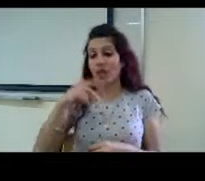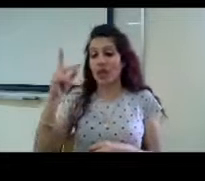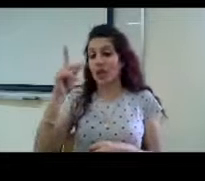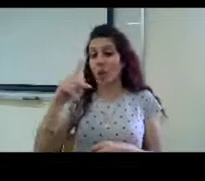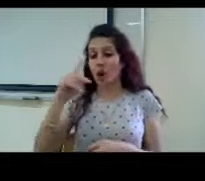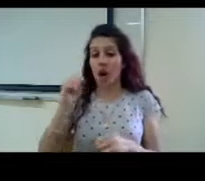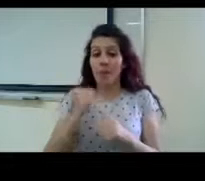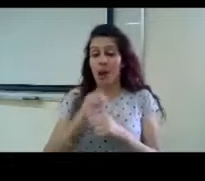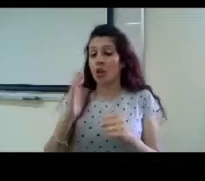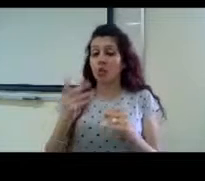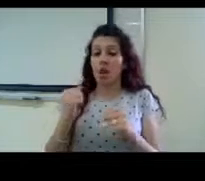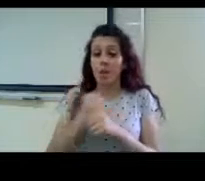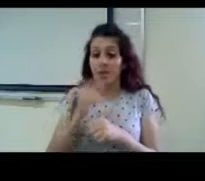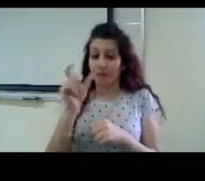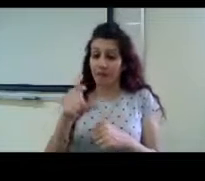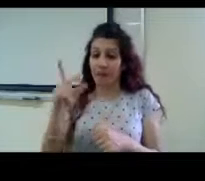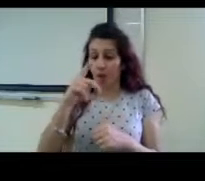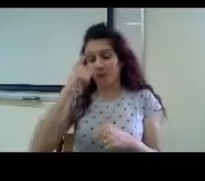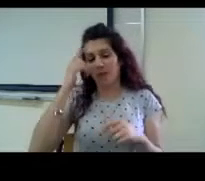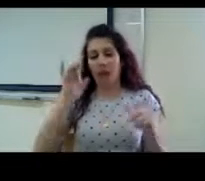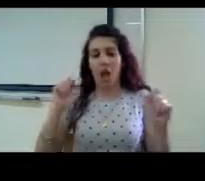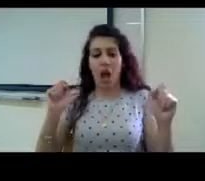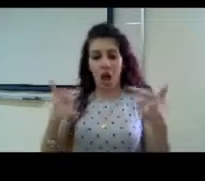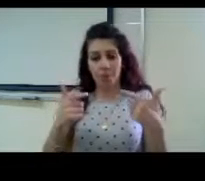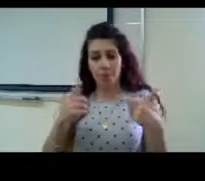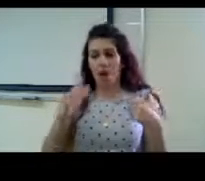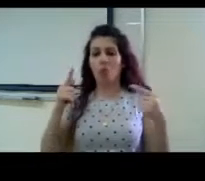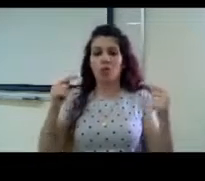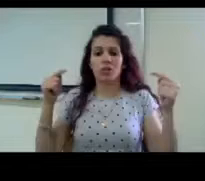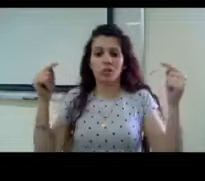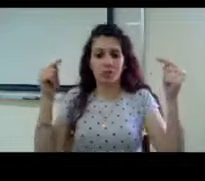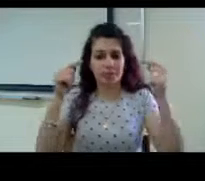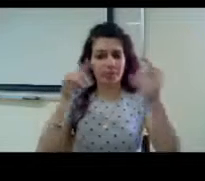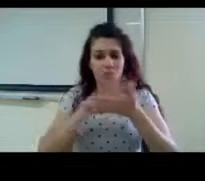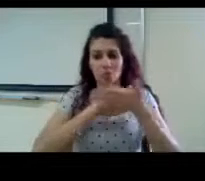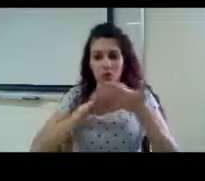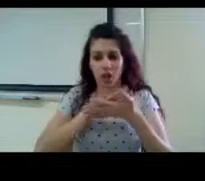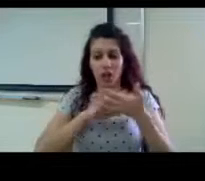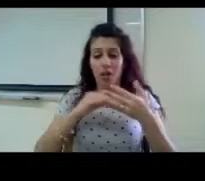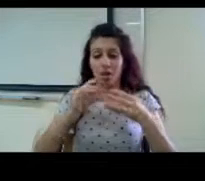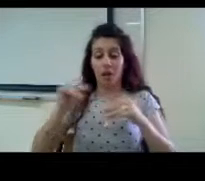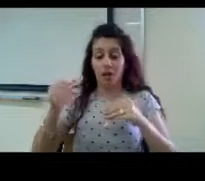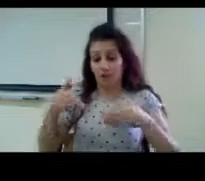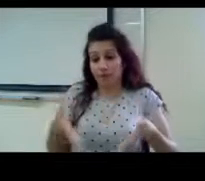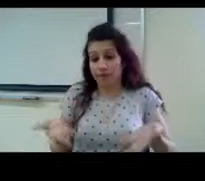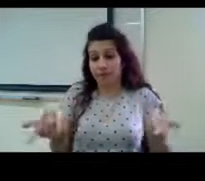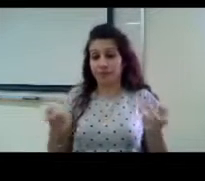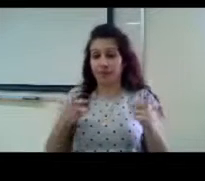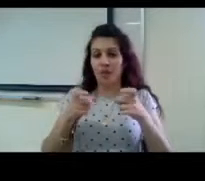line with the 2018 global compact on refugees and the 2030 agenda the UNHCR